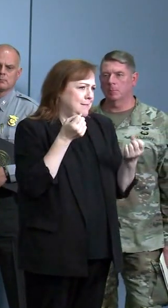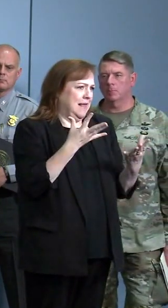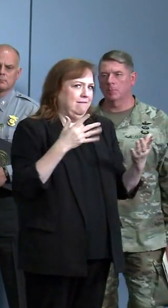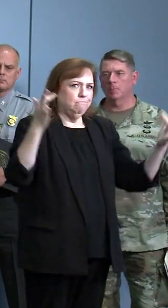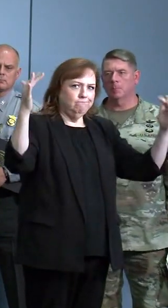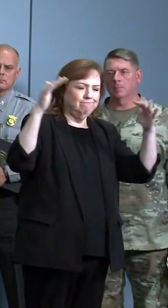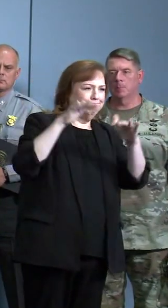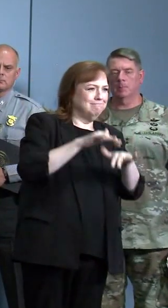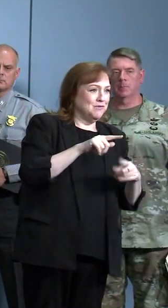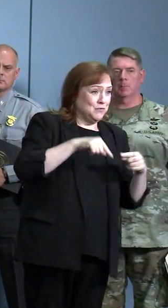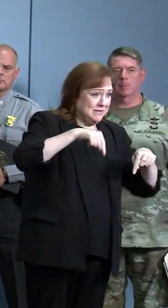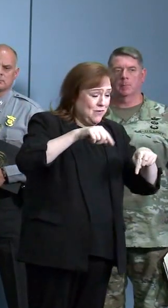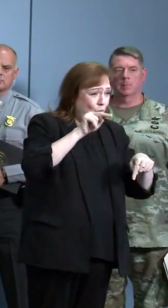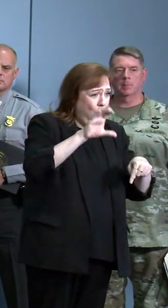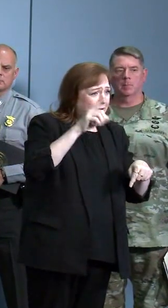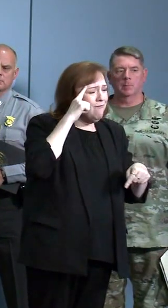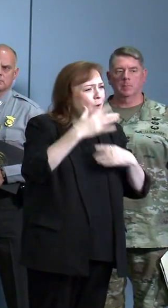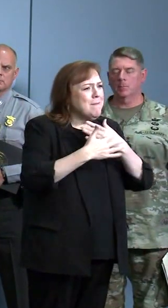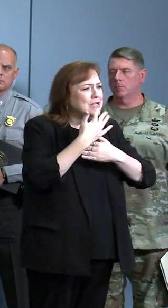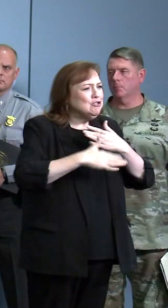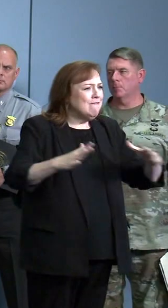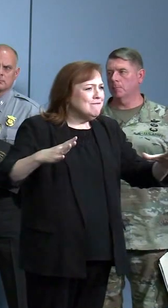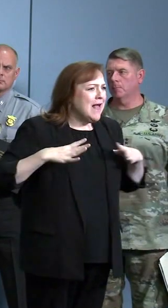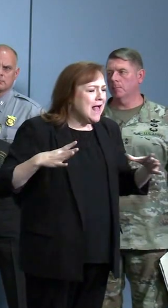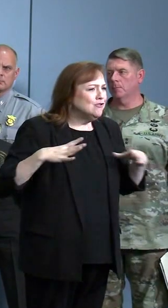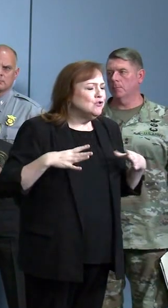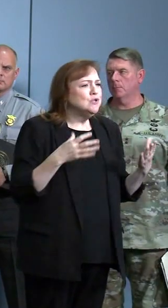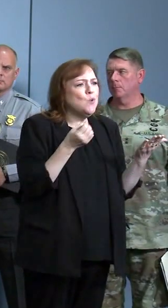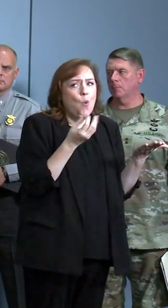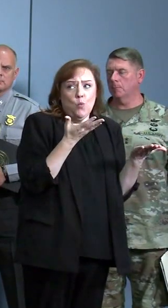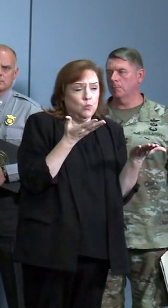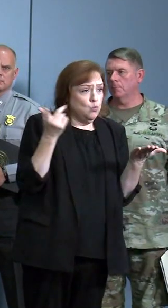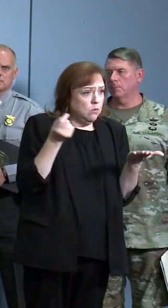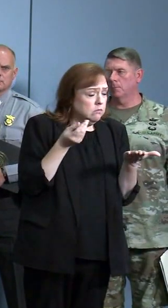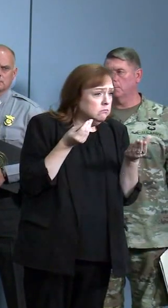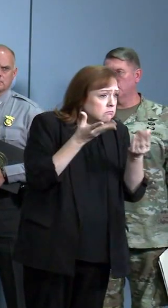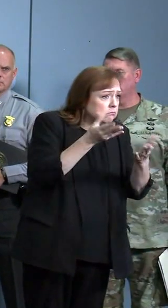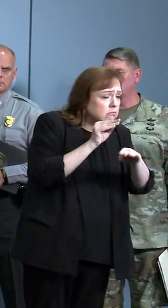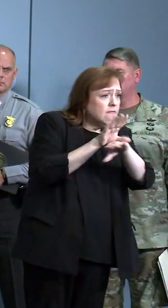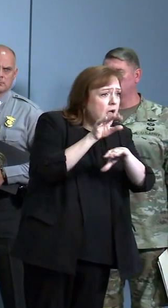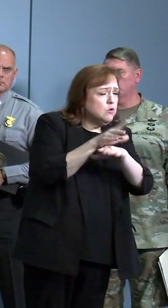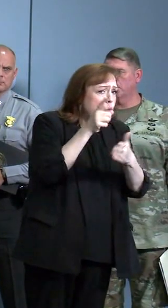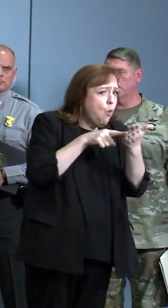but all up and down the north Carolina coast. A few words for